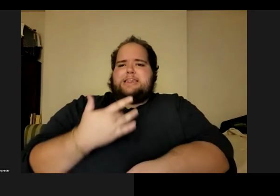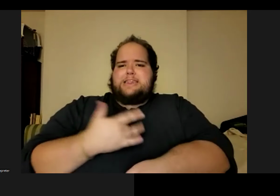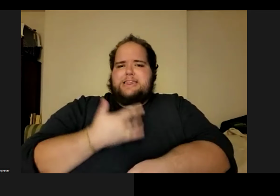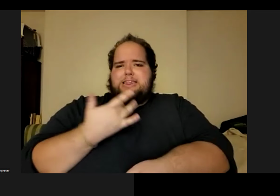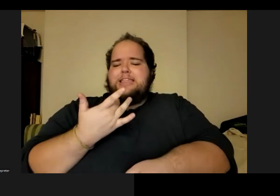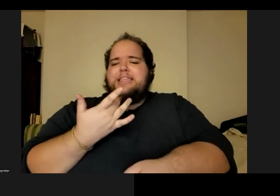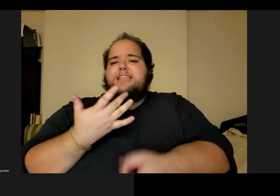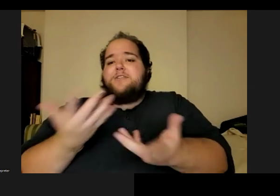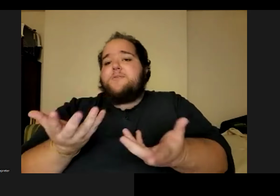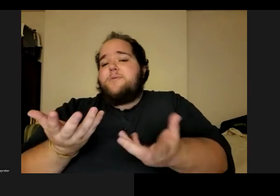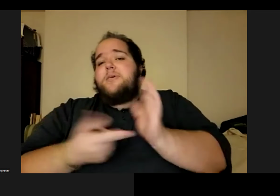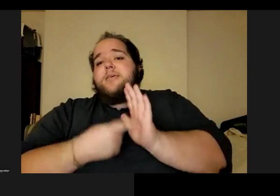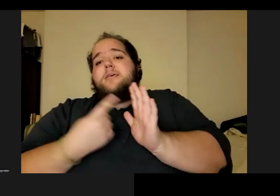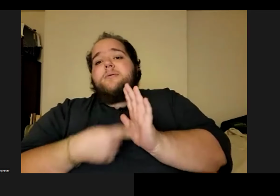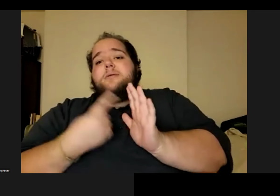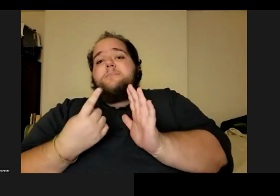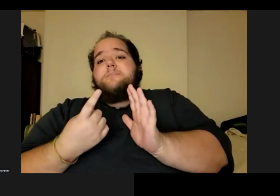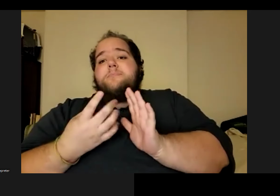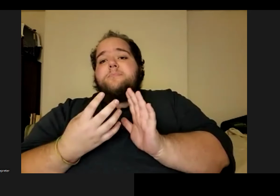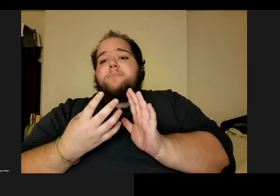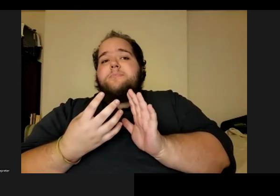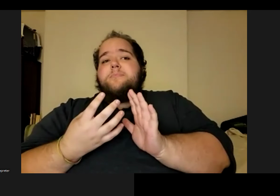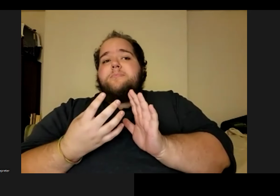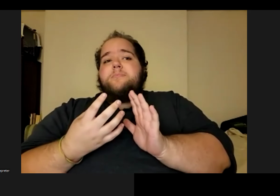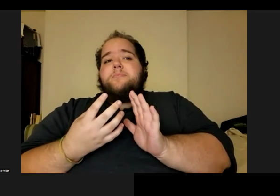sometimes too like sometimes too using vocabulary.